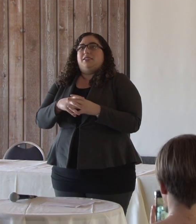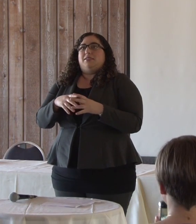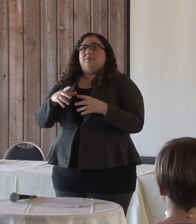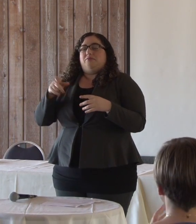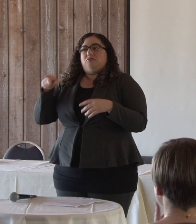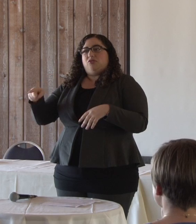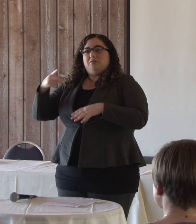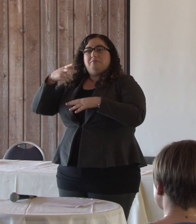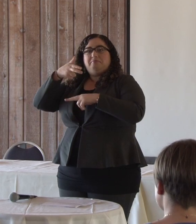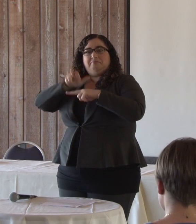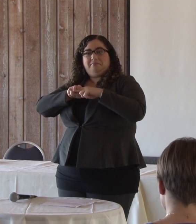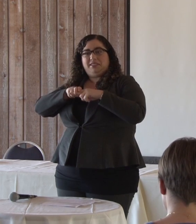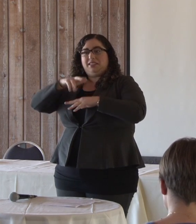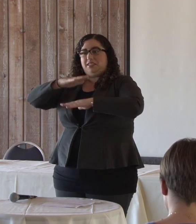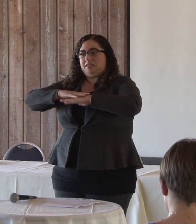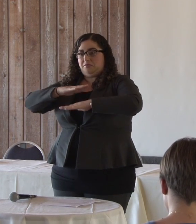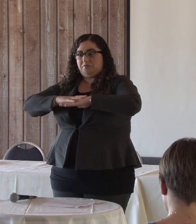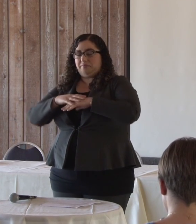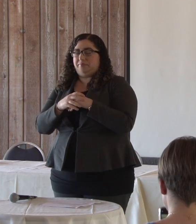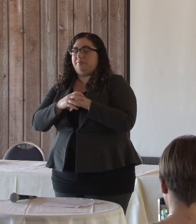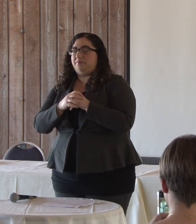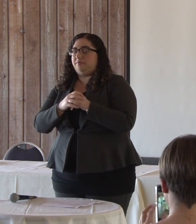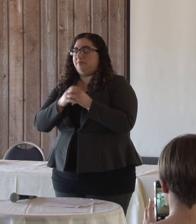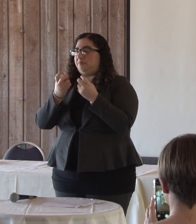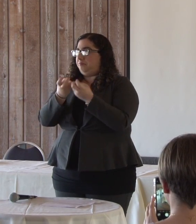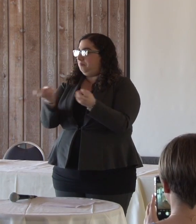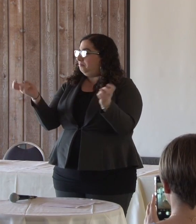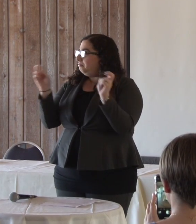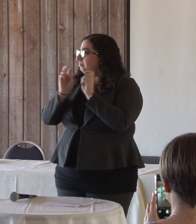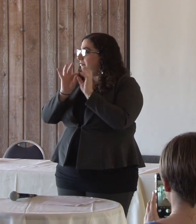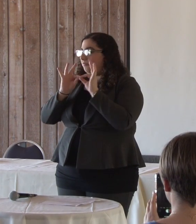About a little girl.